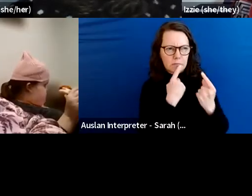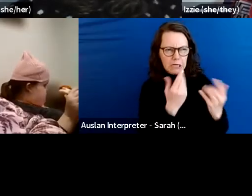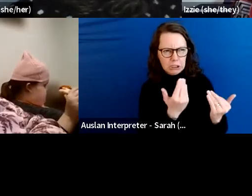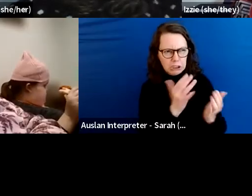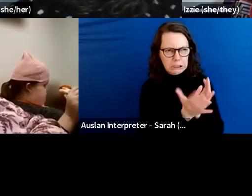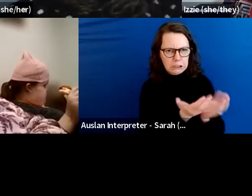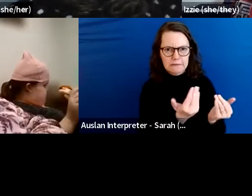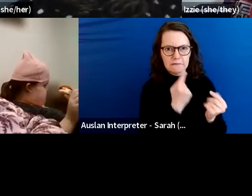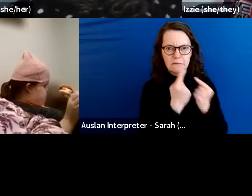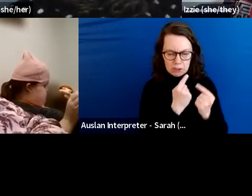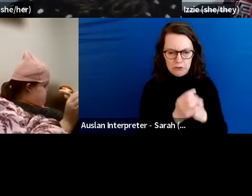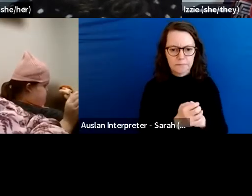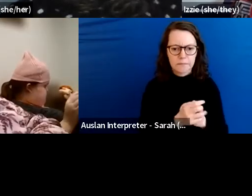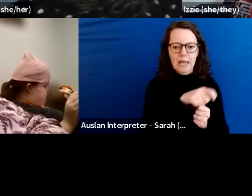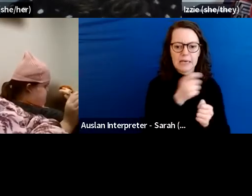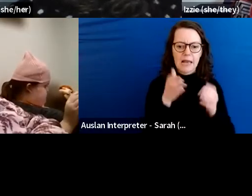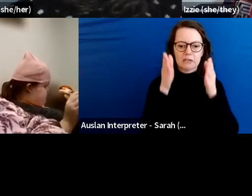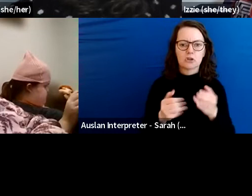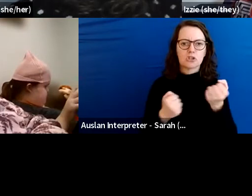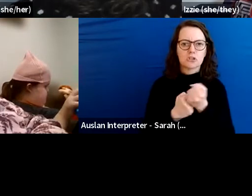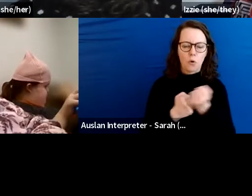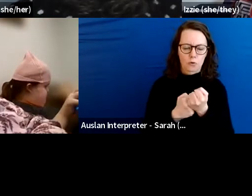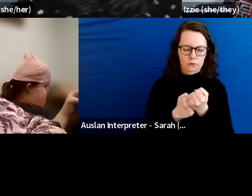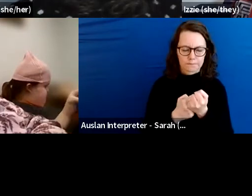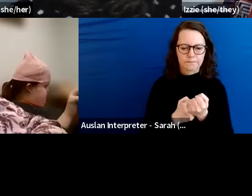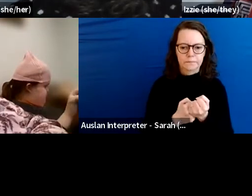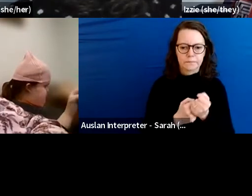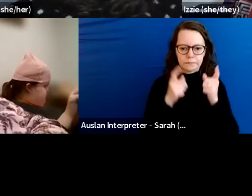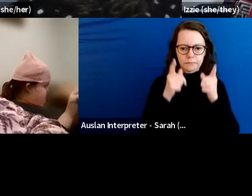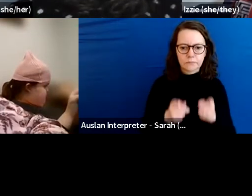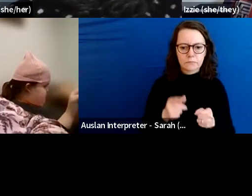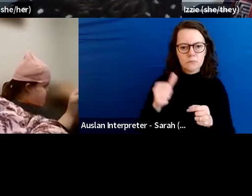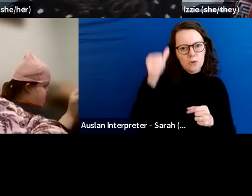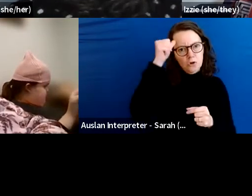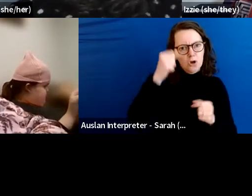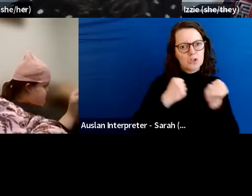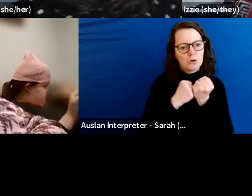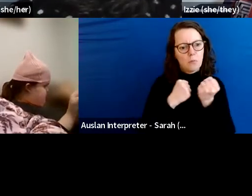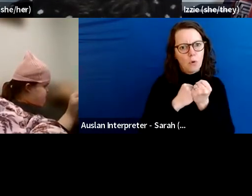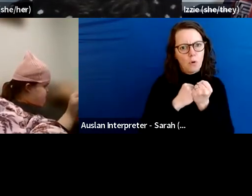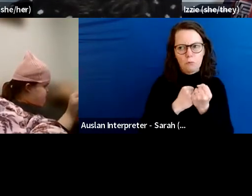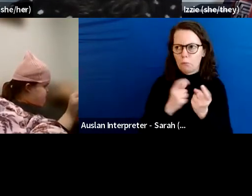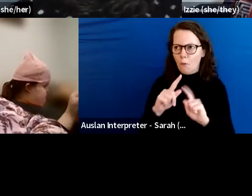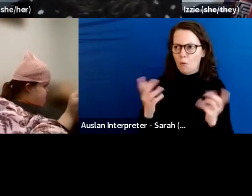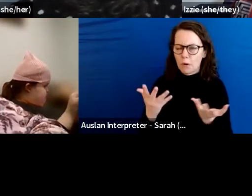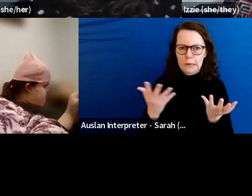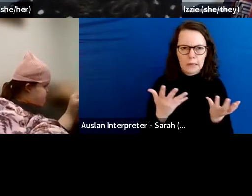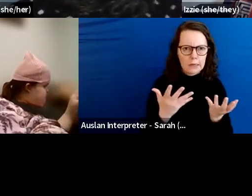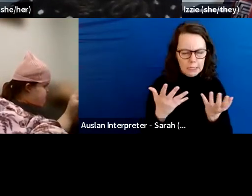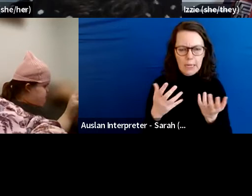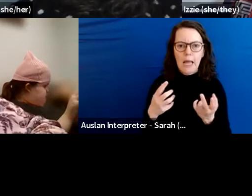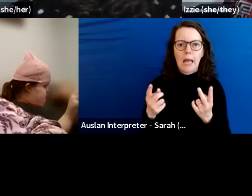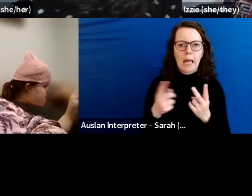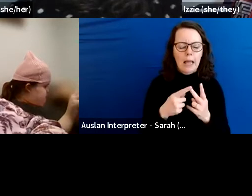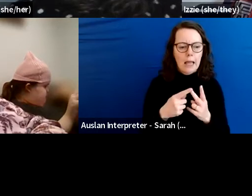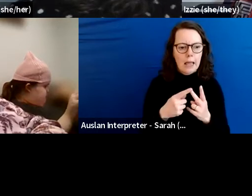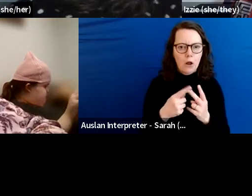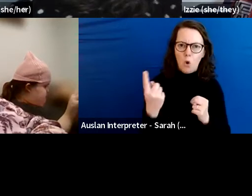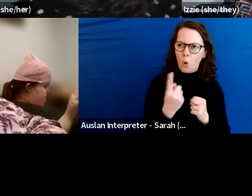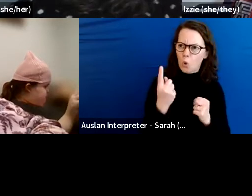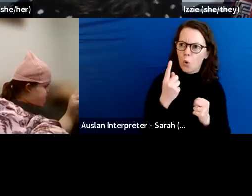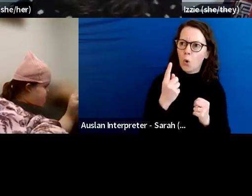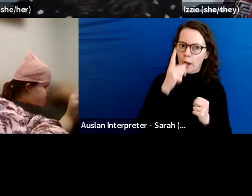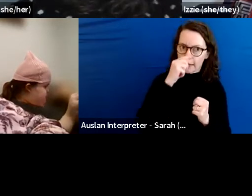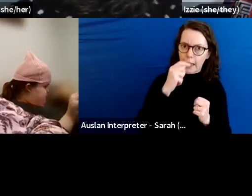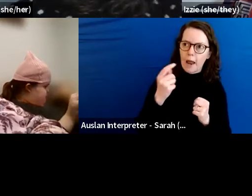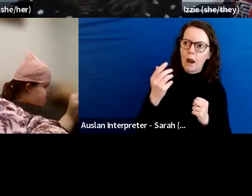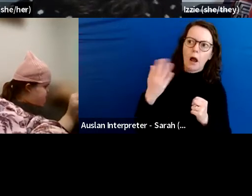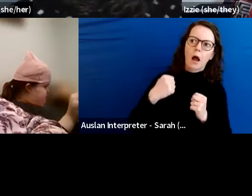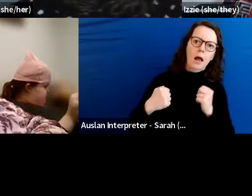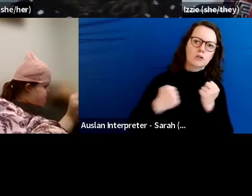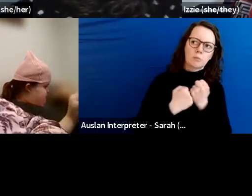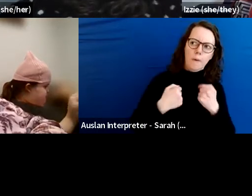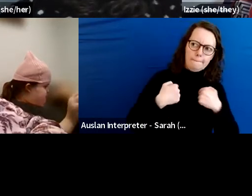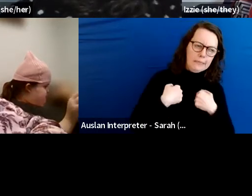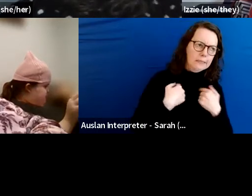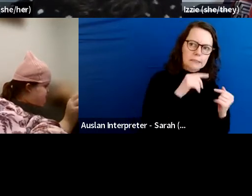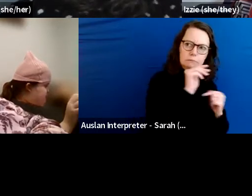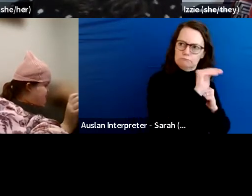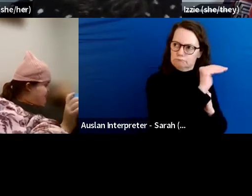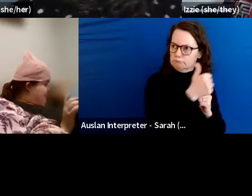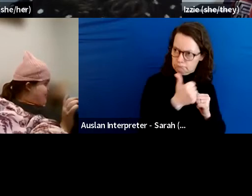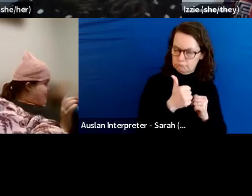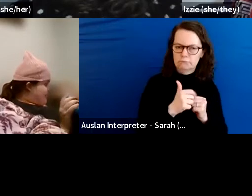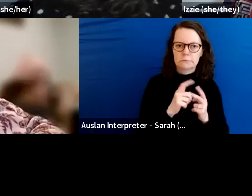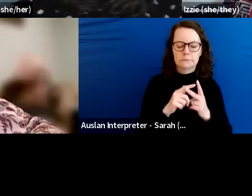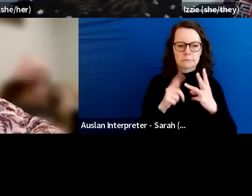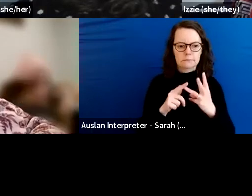When we move on to talking about supports we're going to cover how knowing what the purpose of this part is critical. And we're also going to talk about the people that can be important in supporting your child family will also cover what adjustments